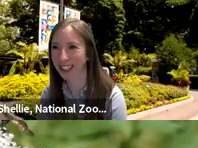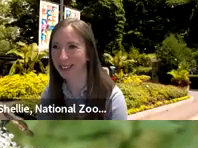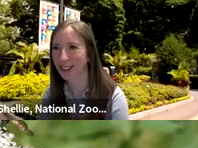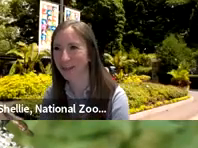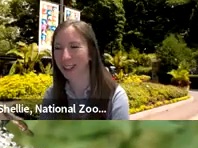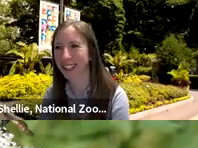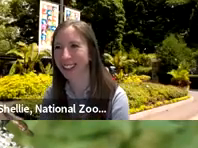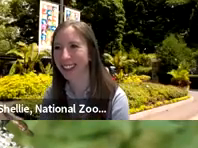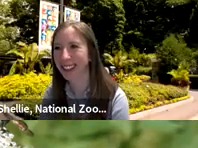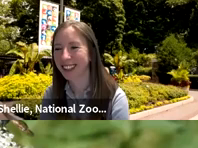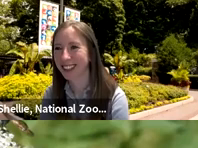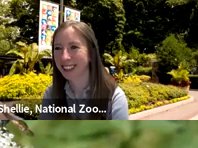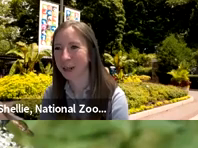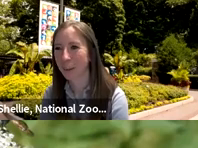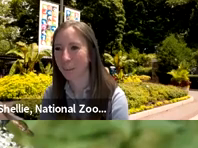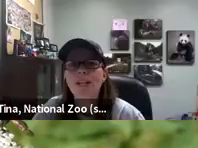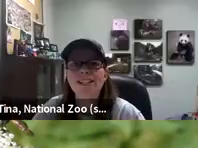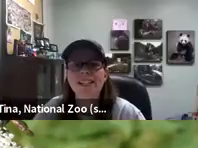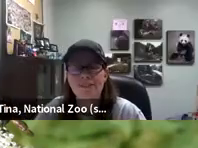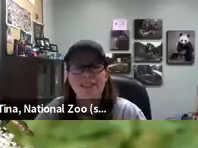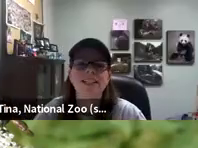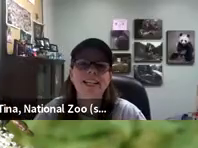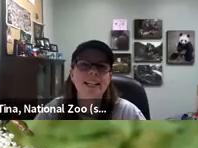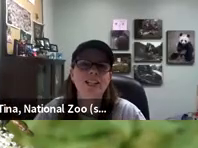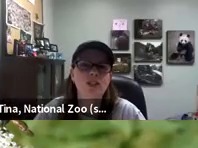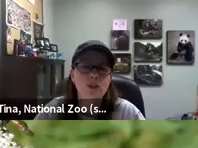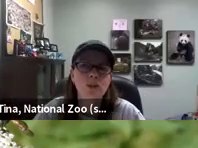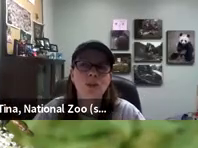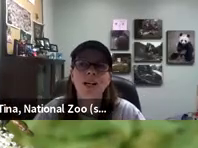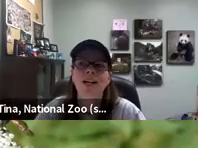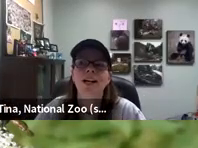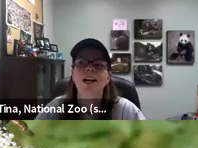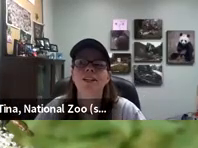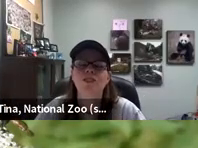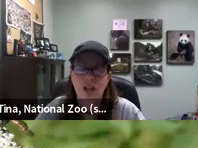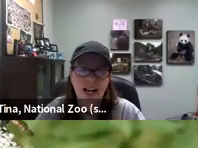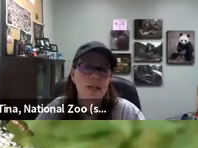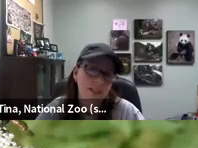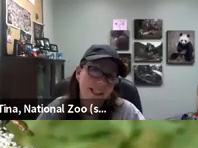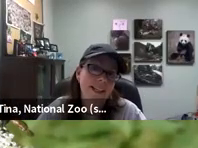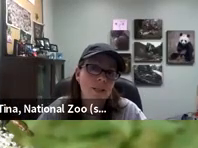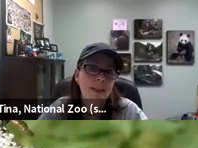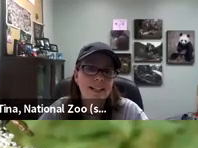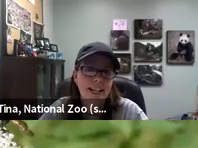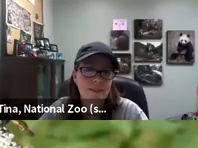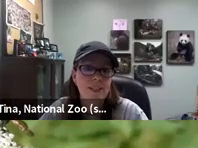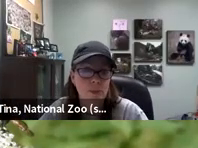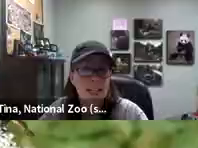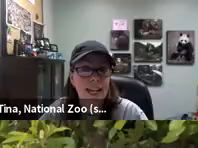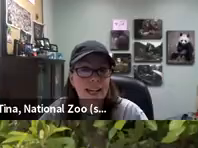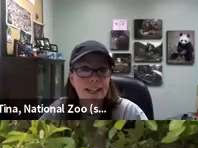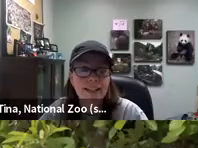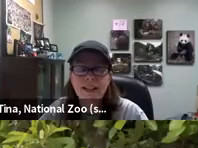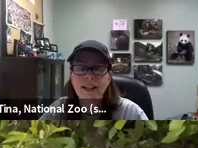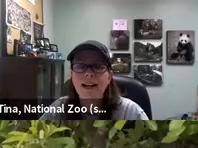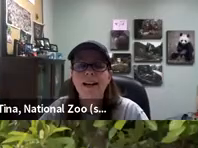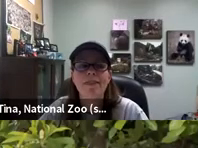So you know, we definitely do try to plant as many natives as we